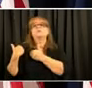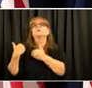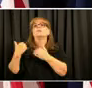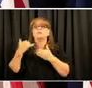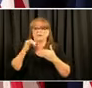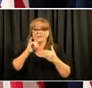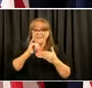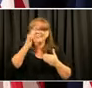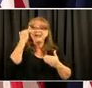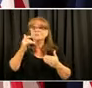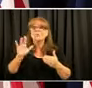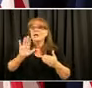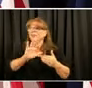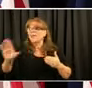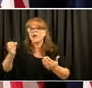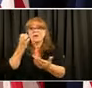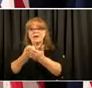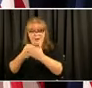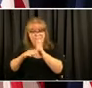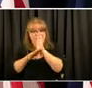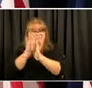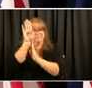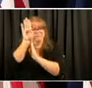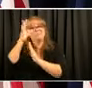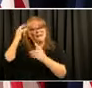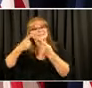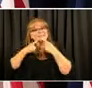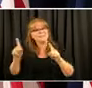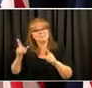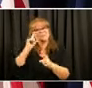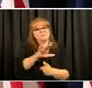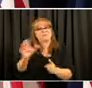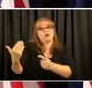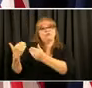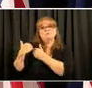empowering and supporting that local response it's individual choices that people make smart choices